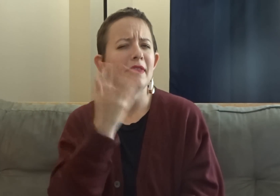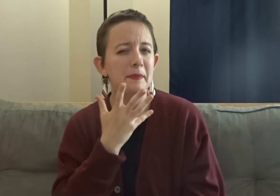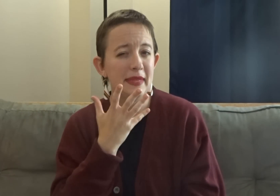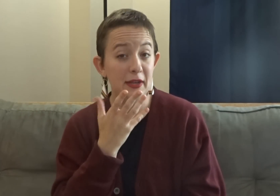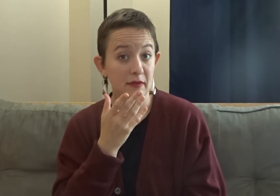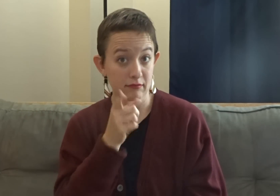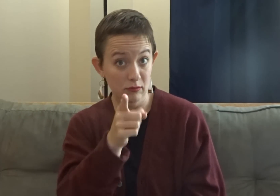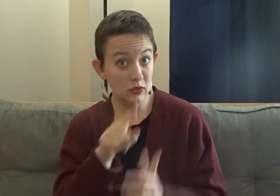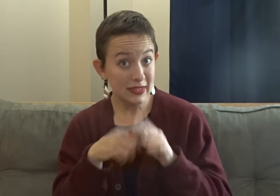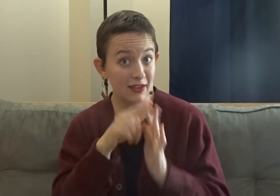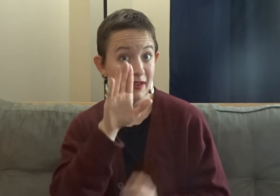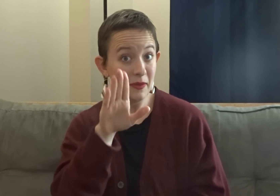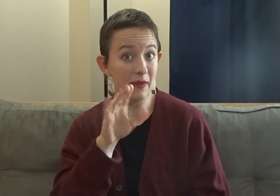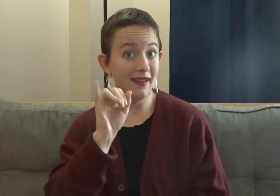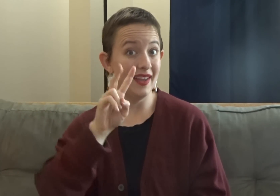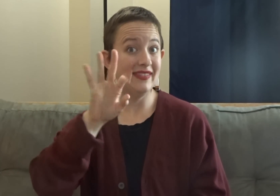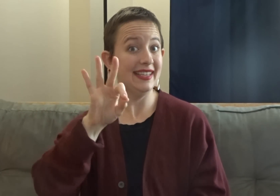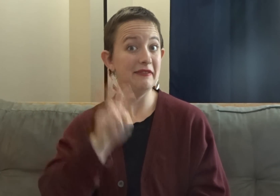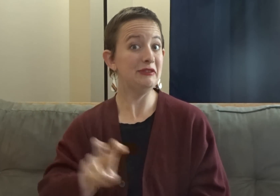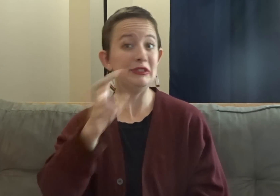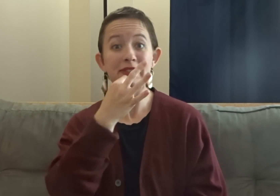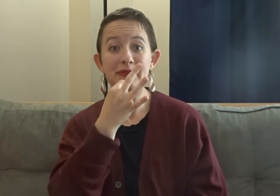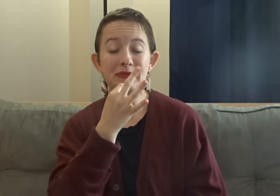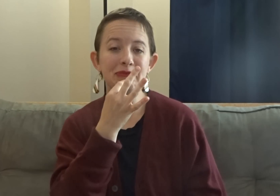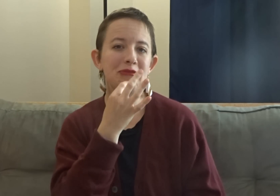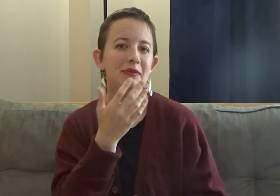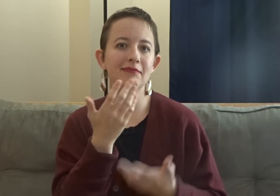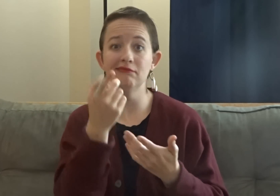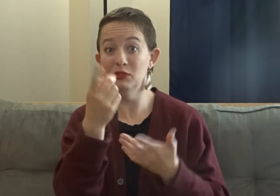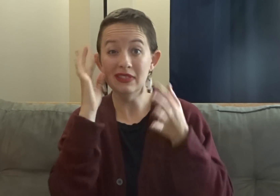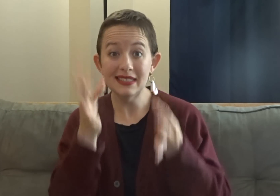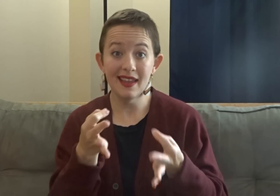oh and let me know if you're starting your IVF journey soon.